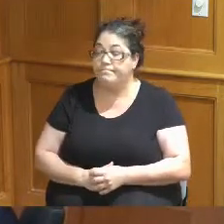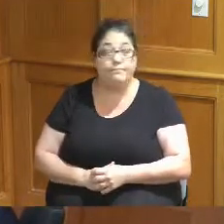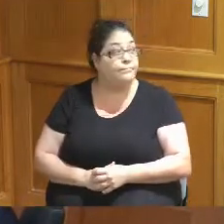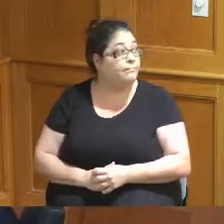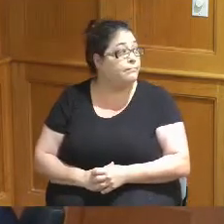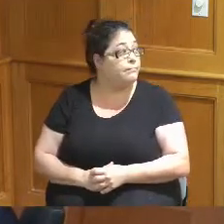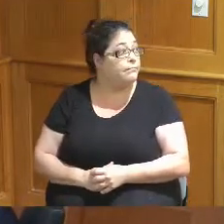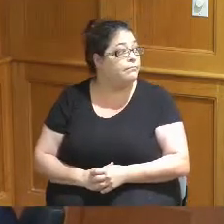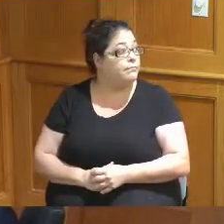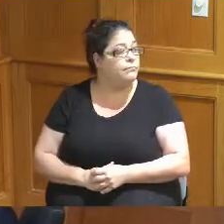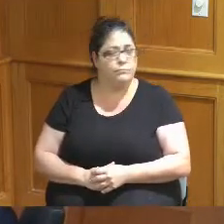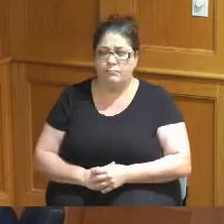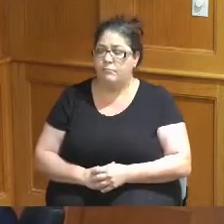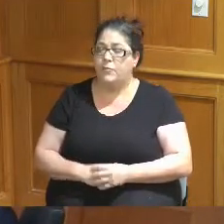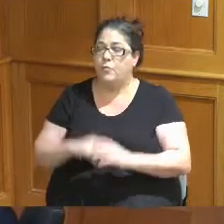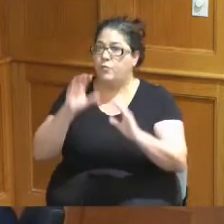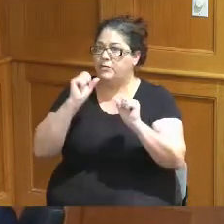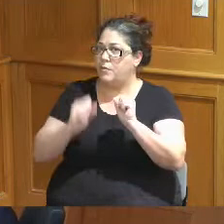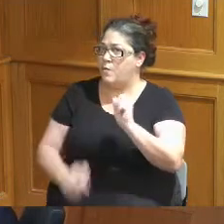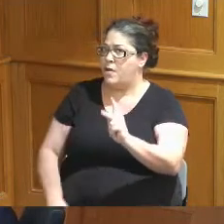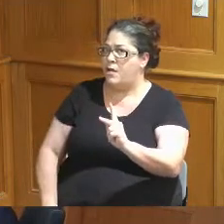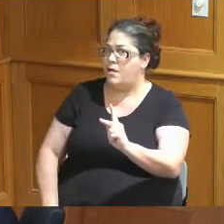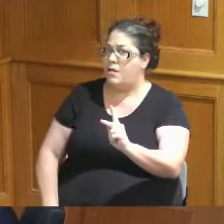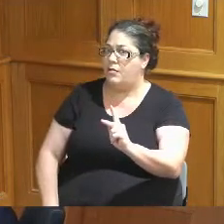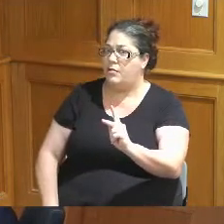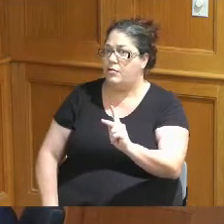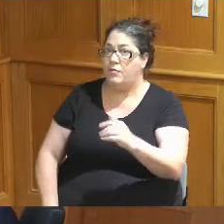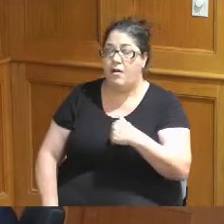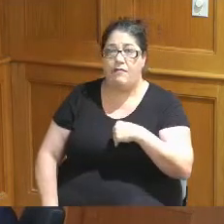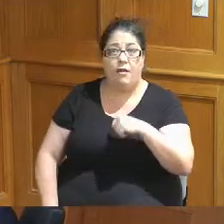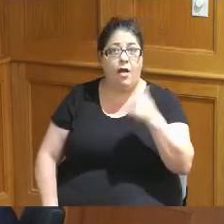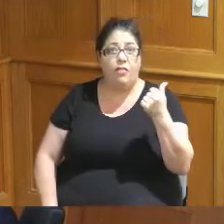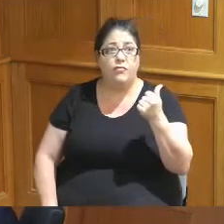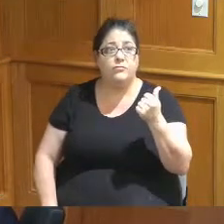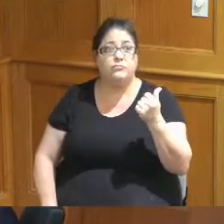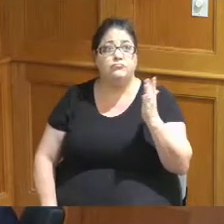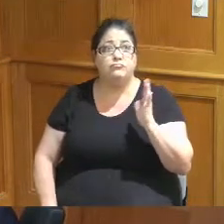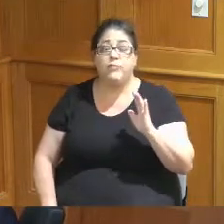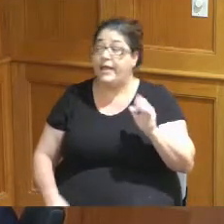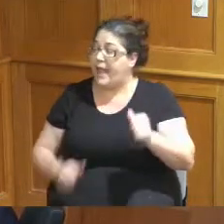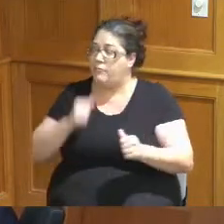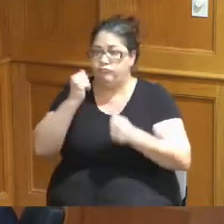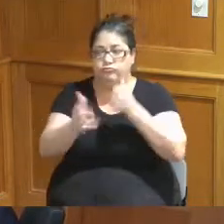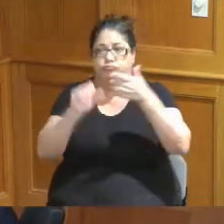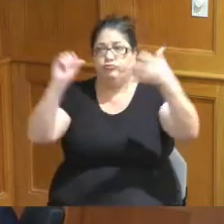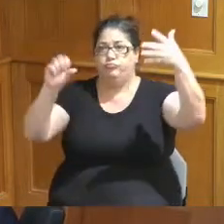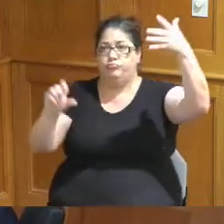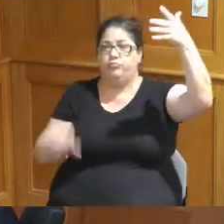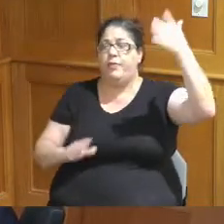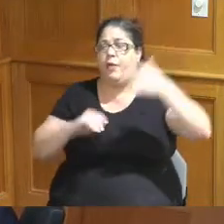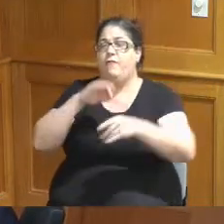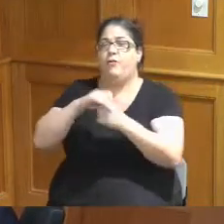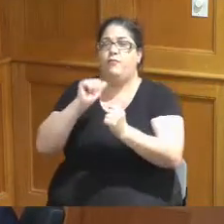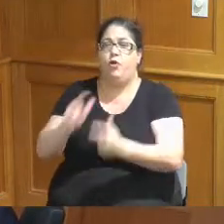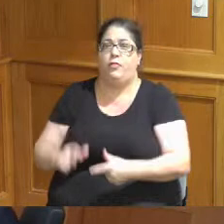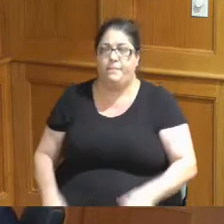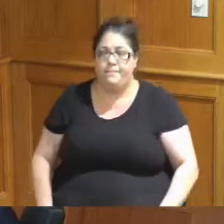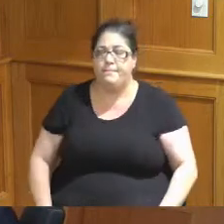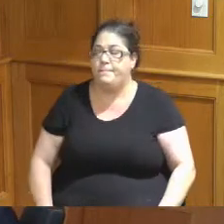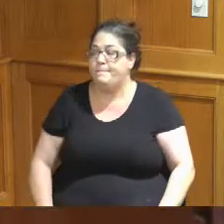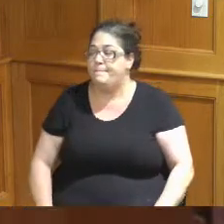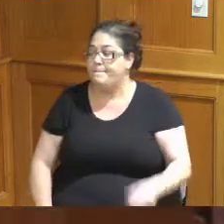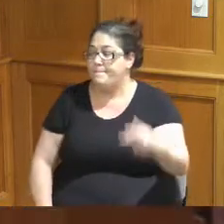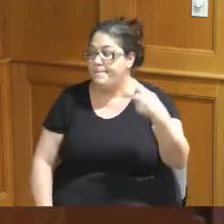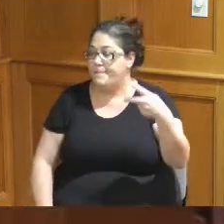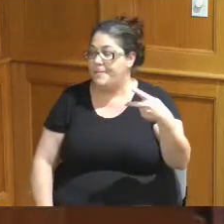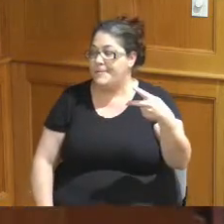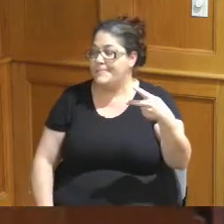okay item two is a resolution awarding the